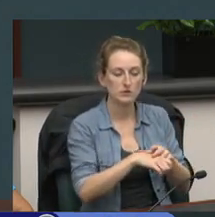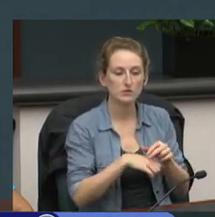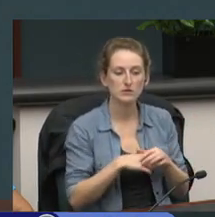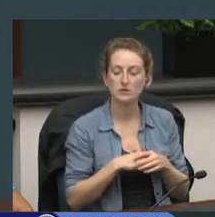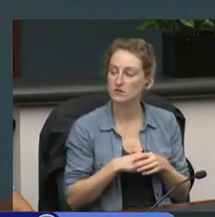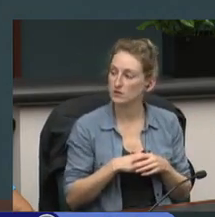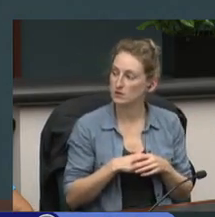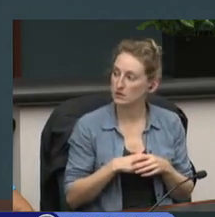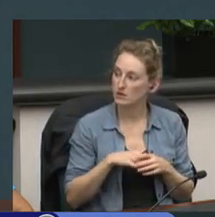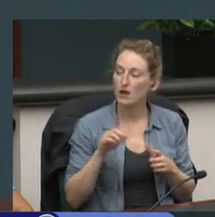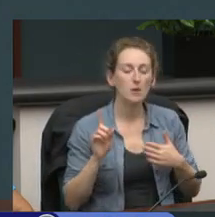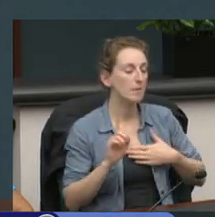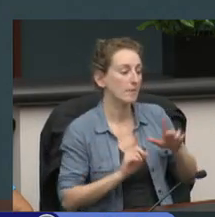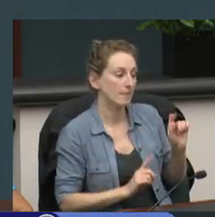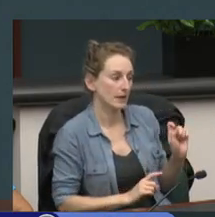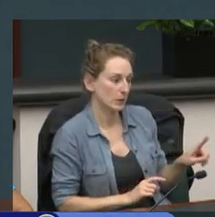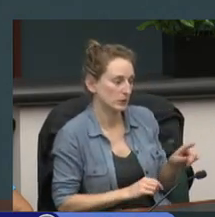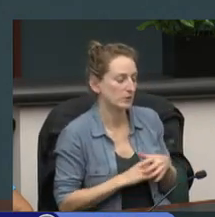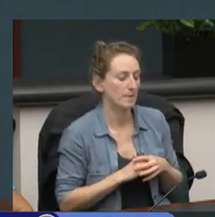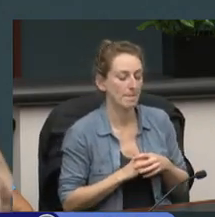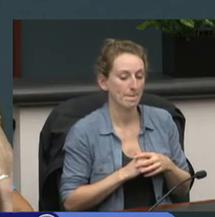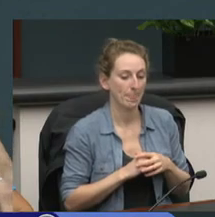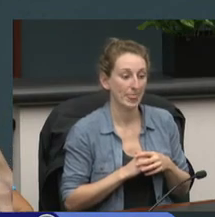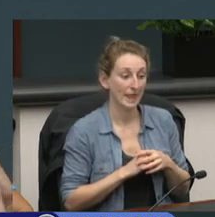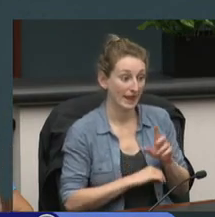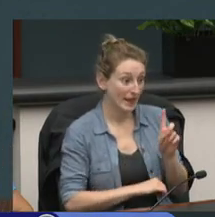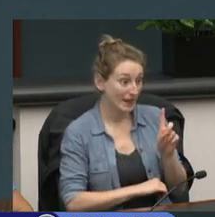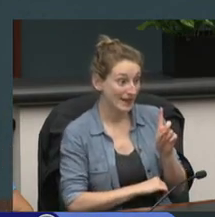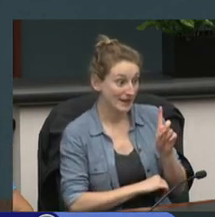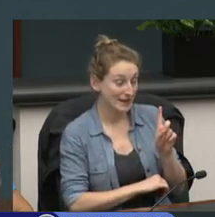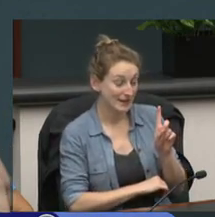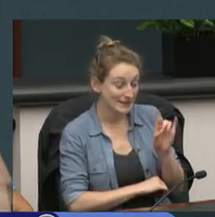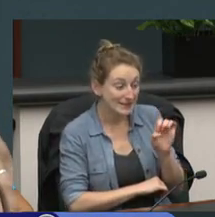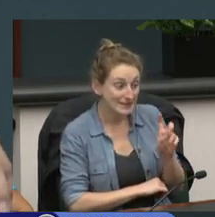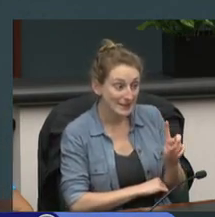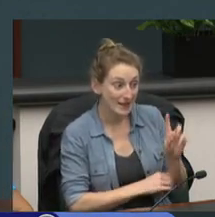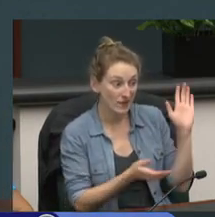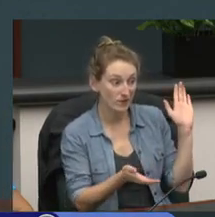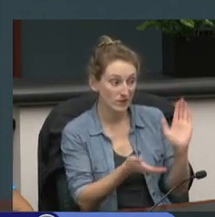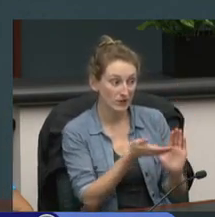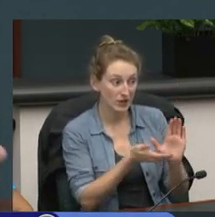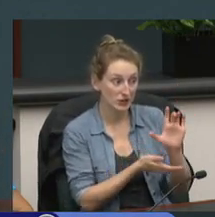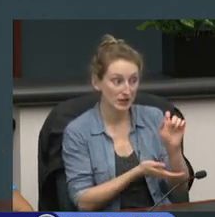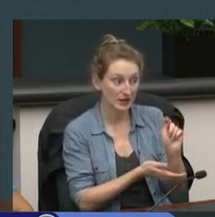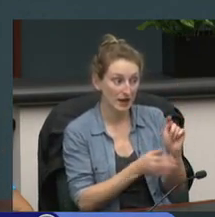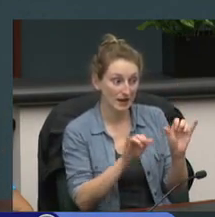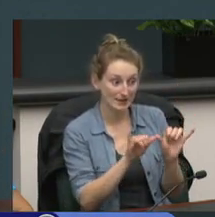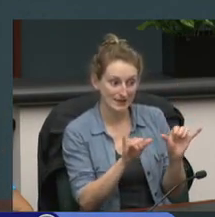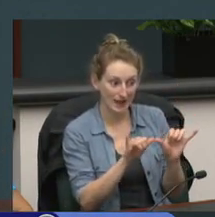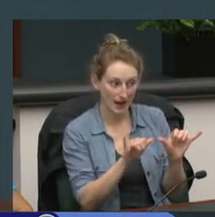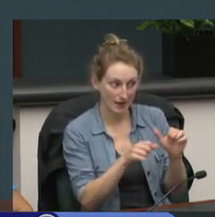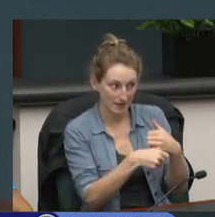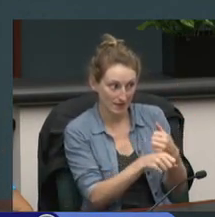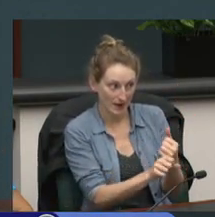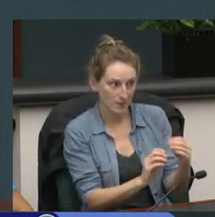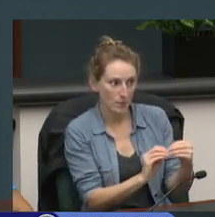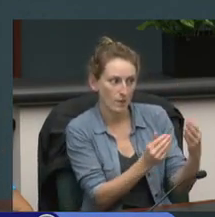my question was did the reduction in lot size make that easier to do is that was